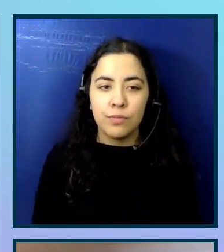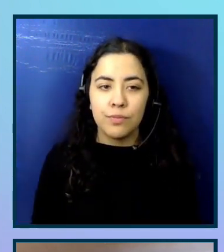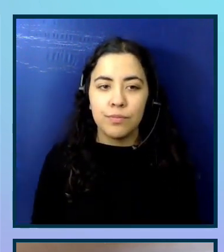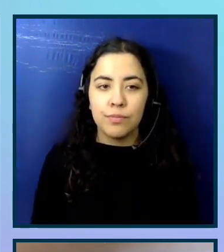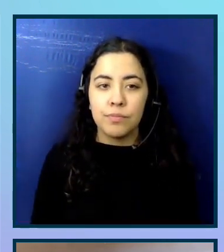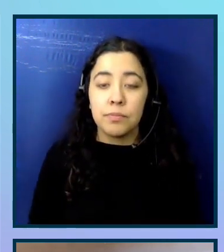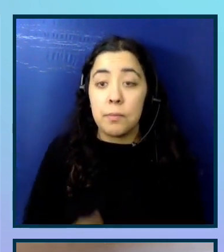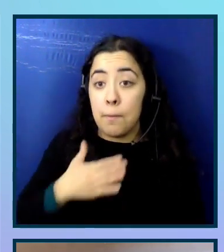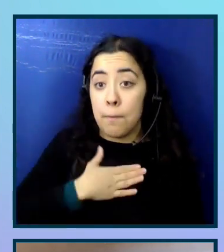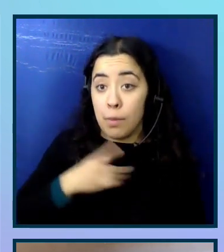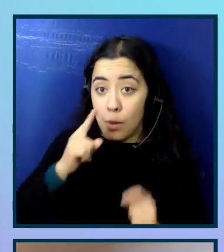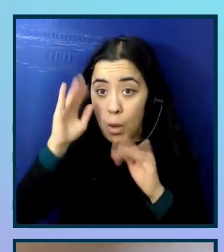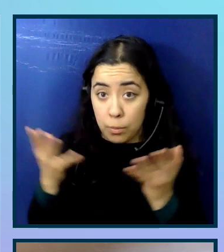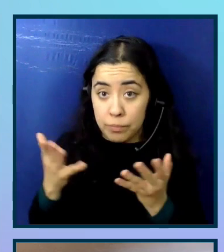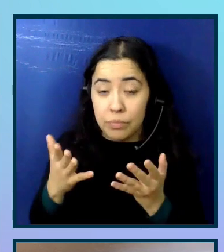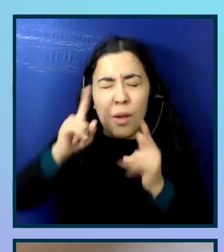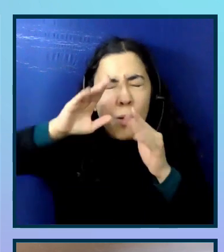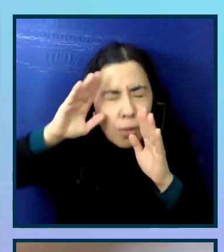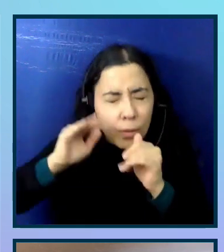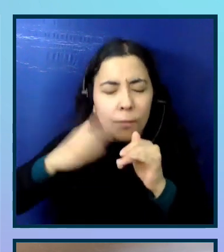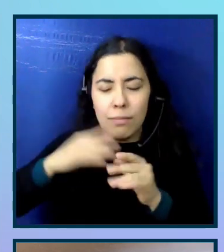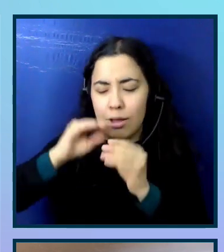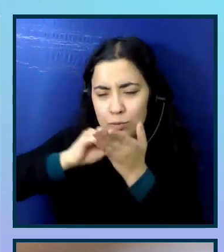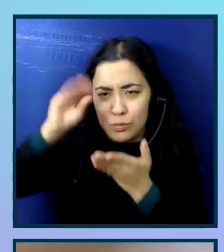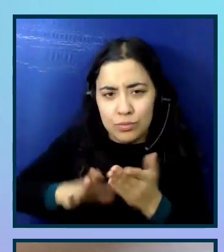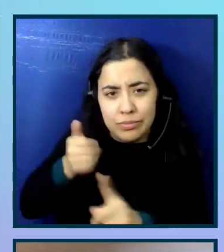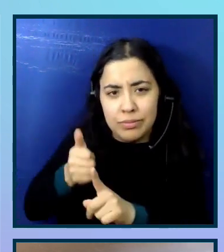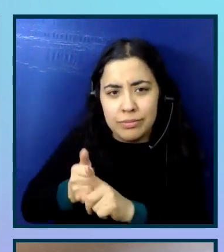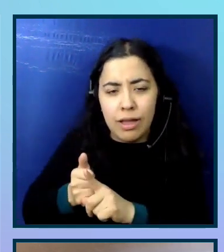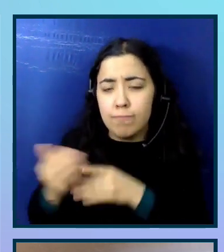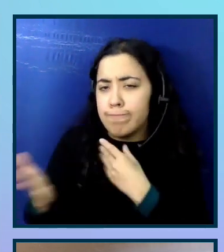I hope that my students, regardless of their design passions,